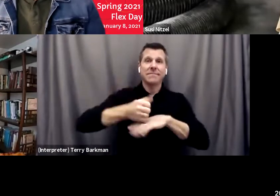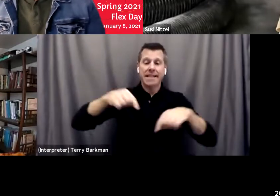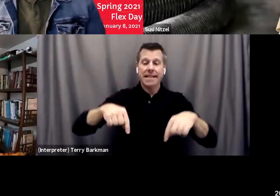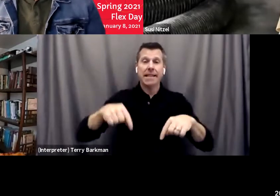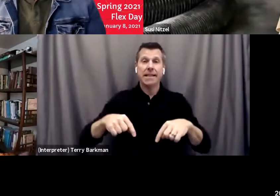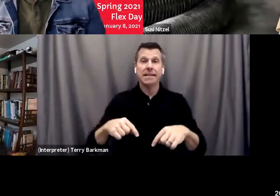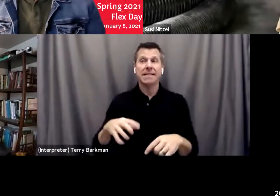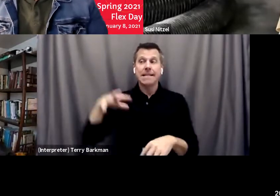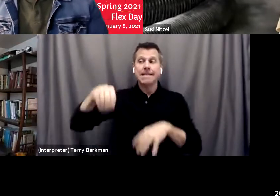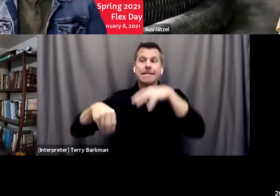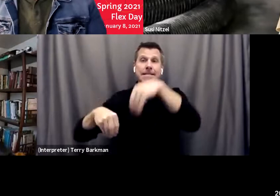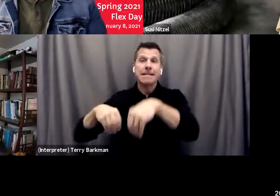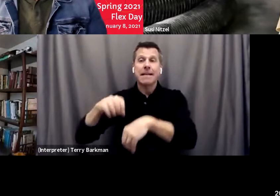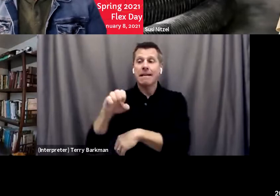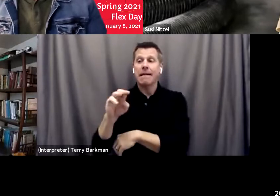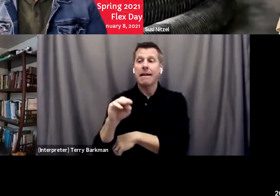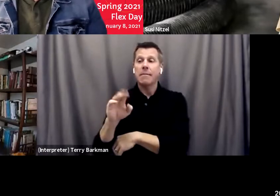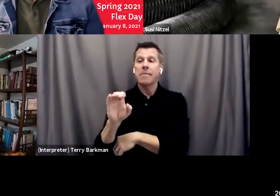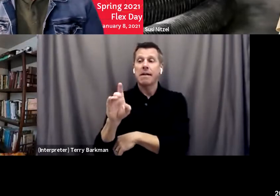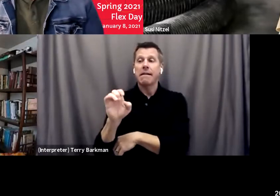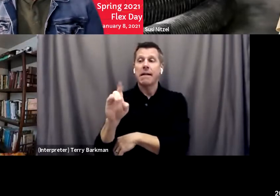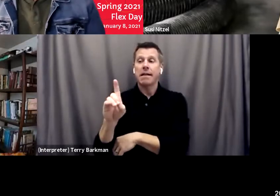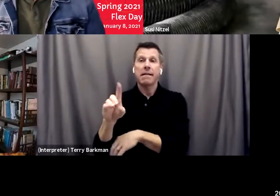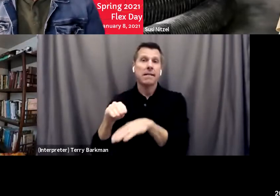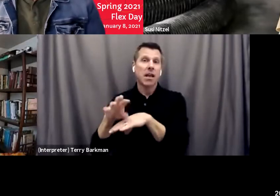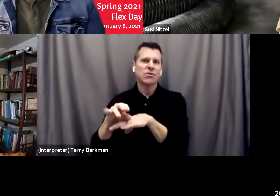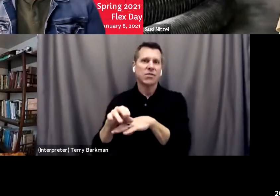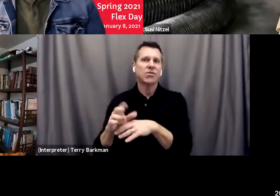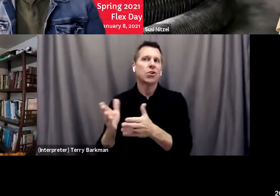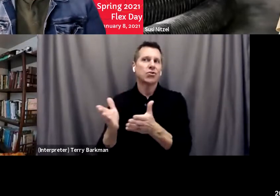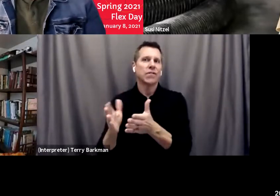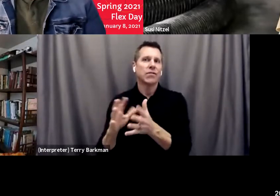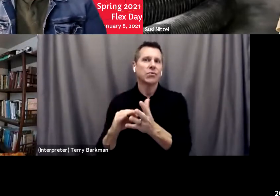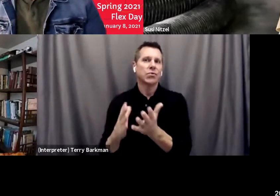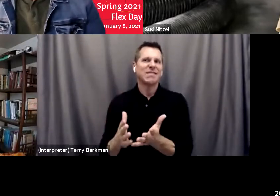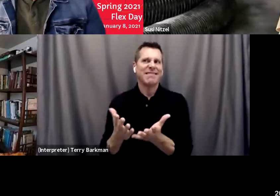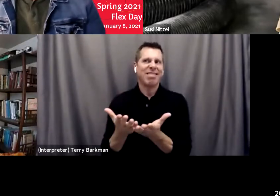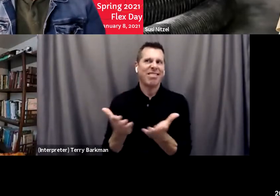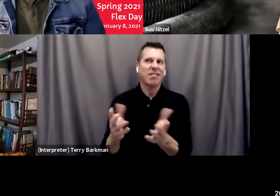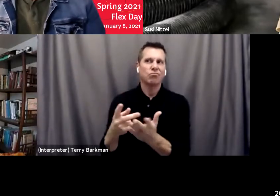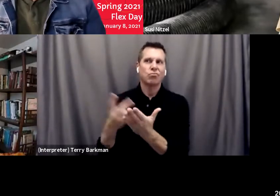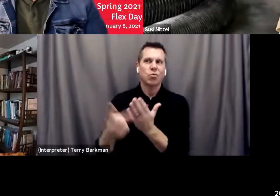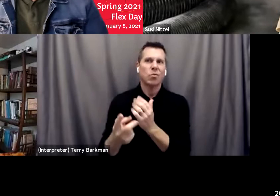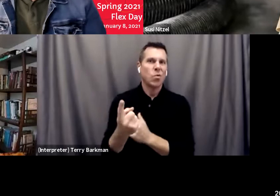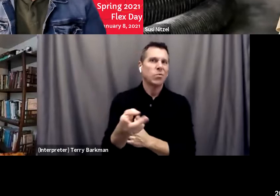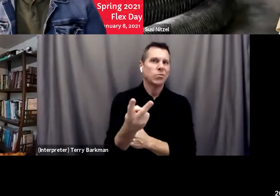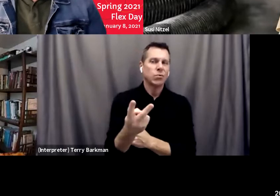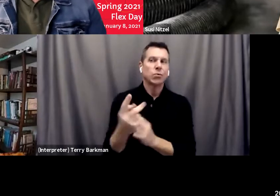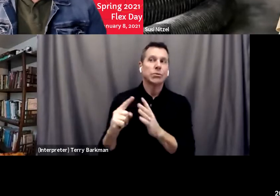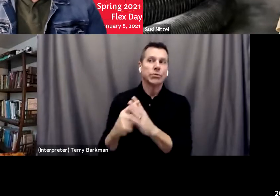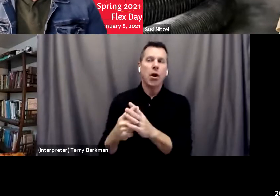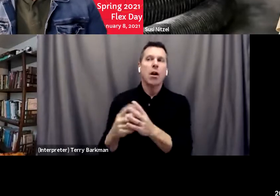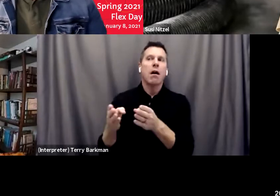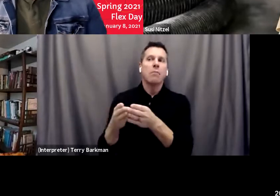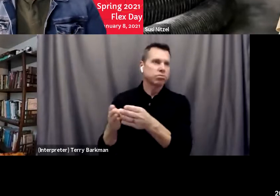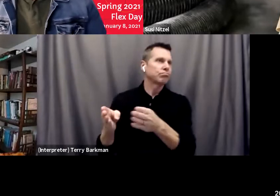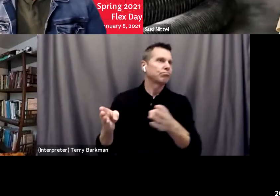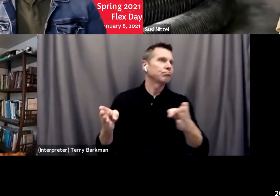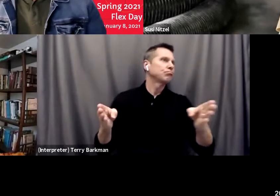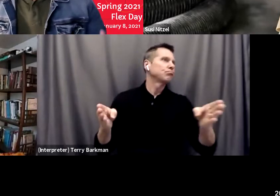how we served our students within that those programs, and looked at how we can change that so that the whole campus is focusing on